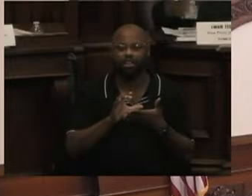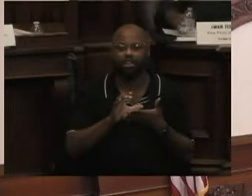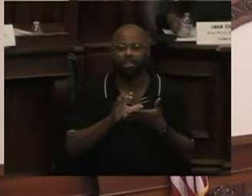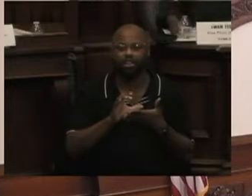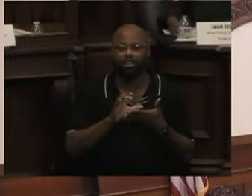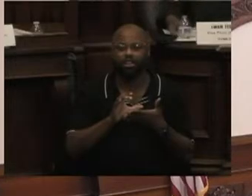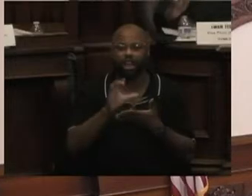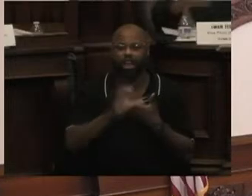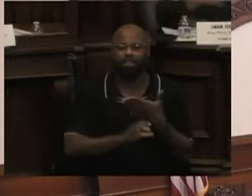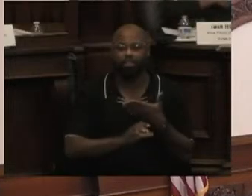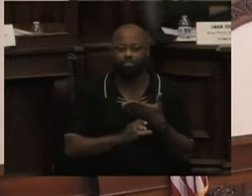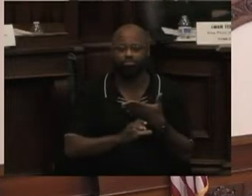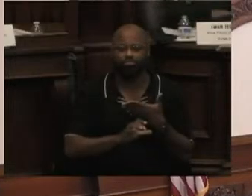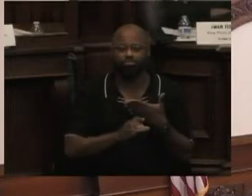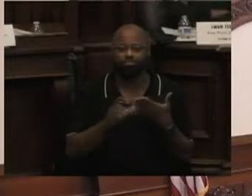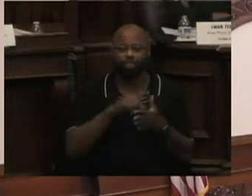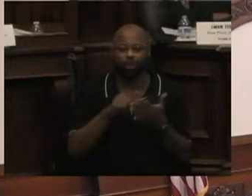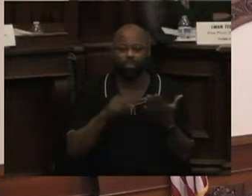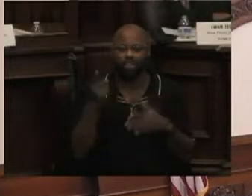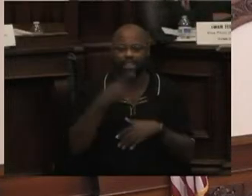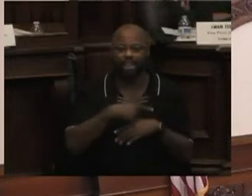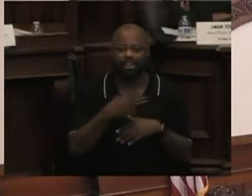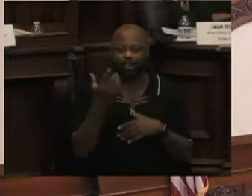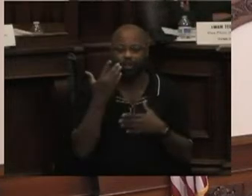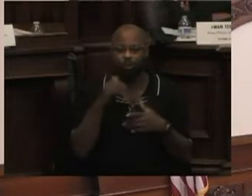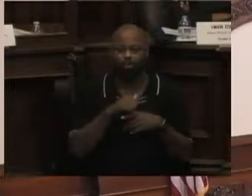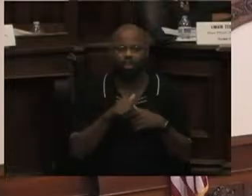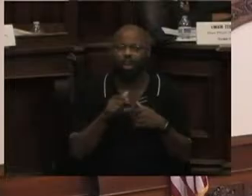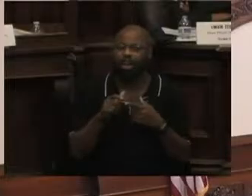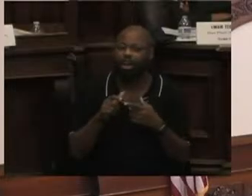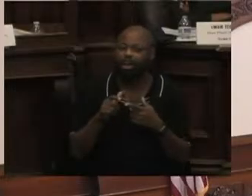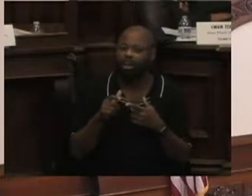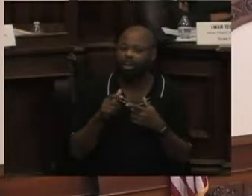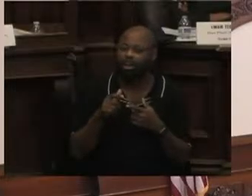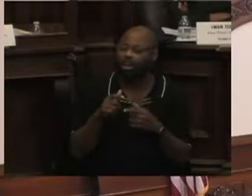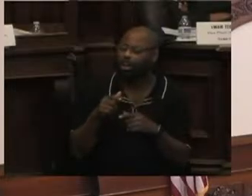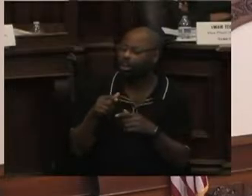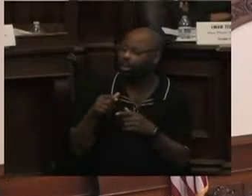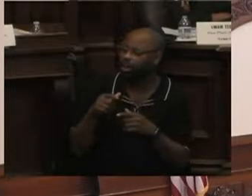provide a calendar if you already got them? Know what we